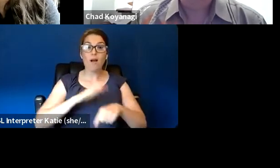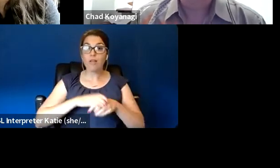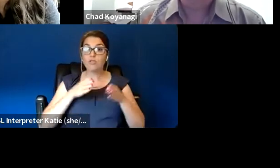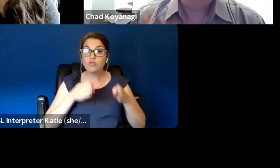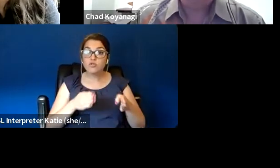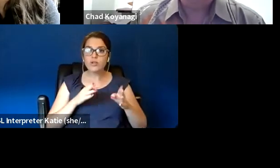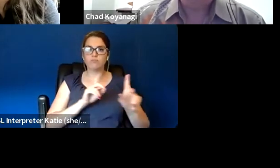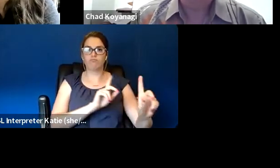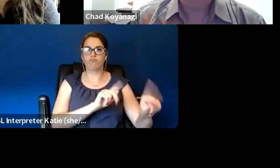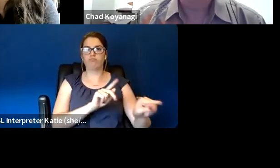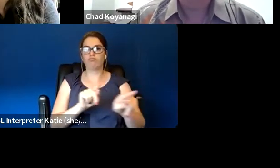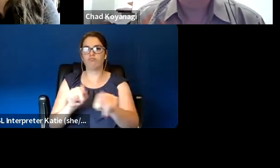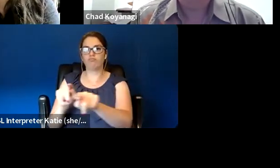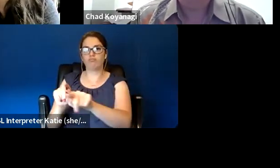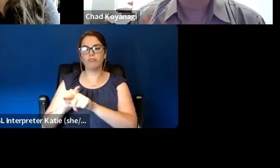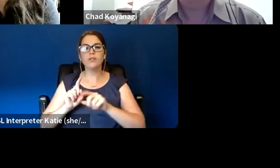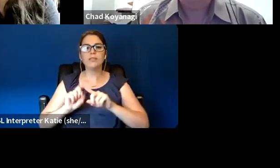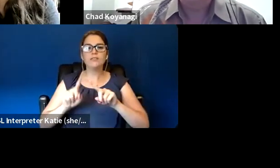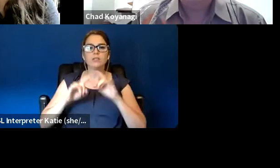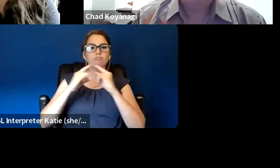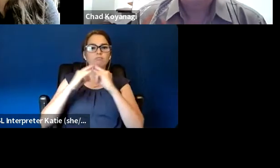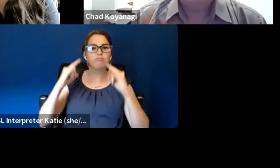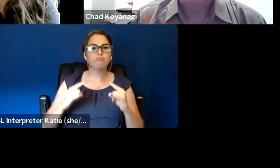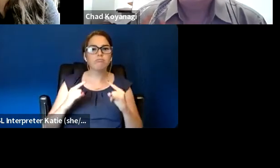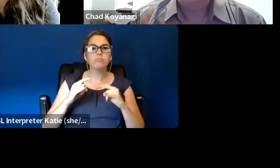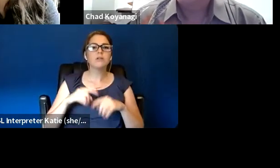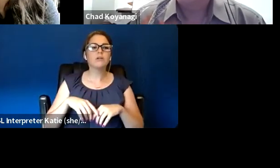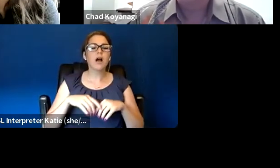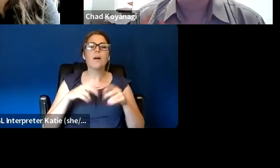rotate encampments that we go to really trying to expand